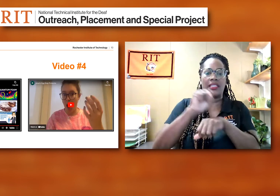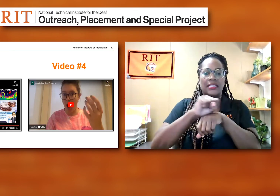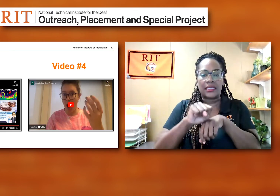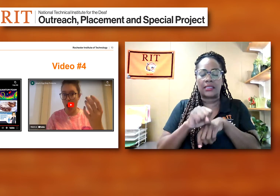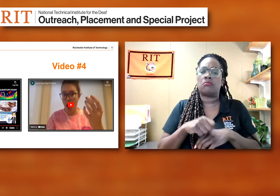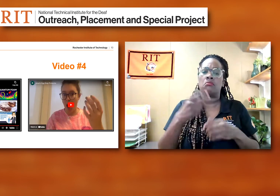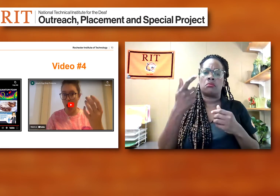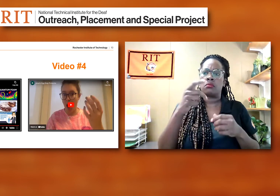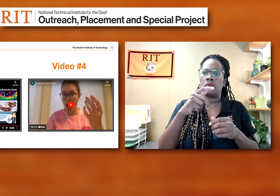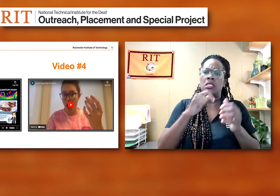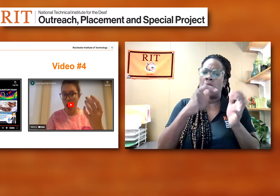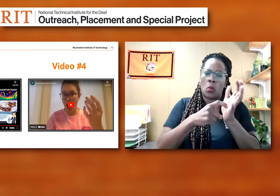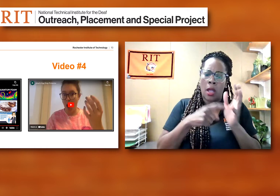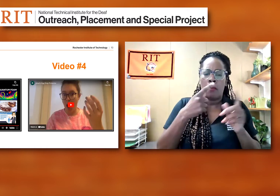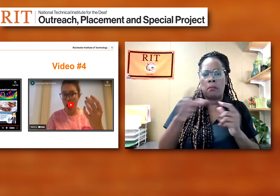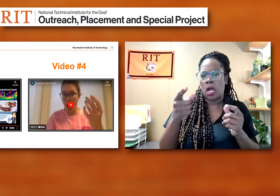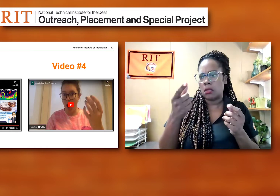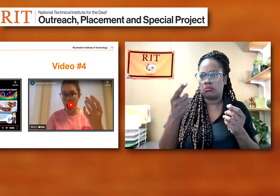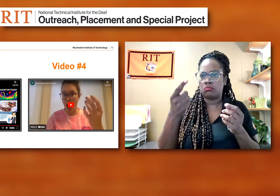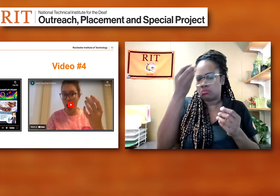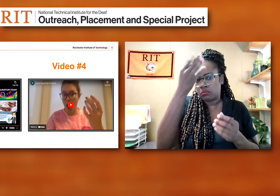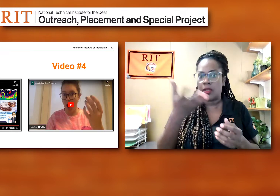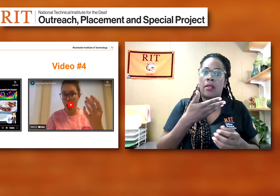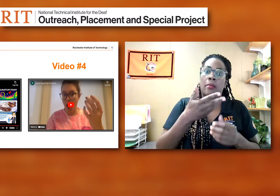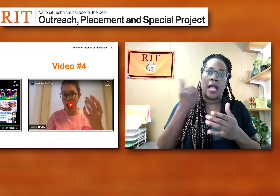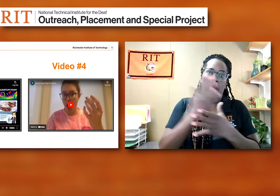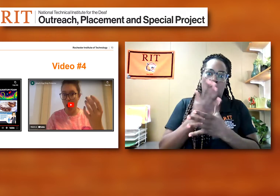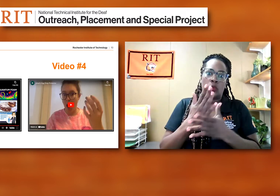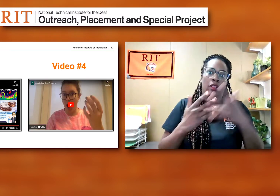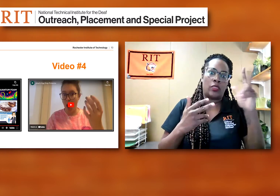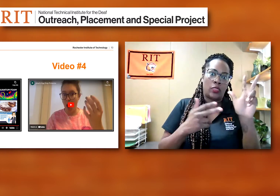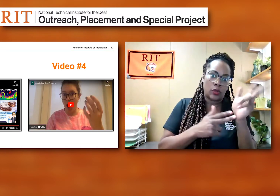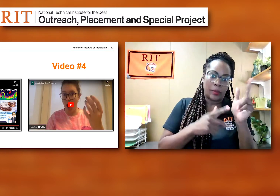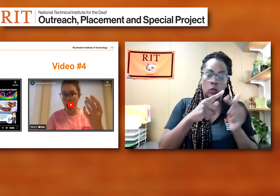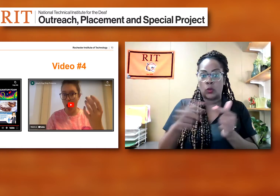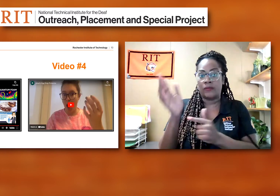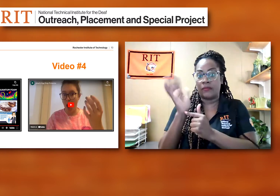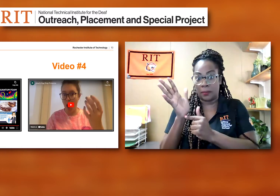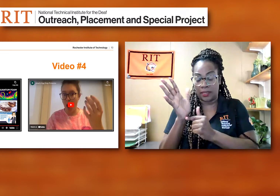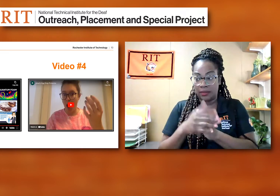so I added a behind-the-scenes to make it hit the number, so it's not a requirement, but it is meant to be